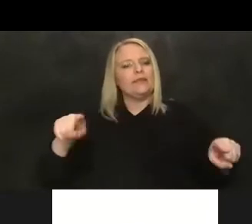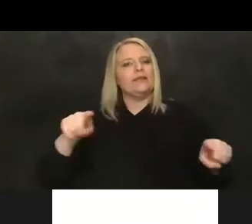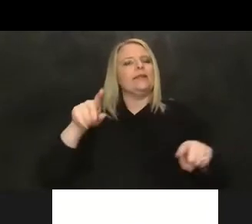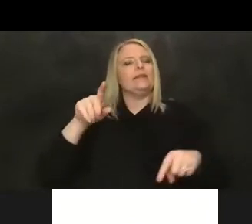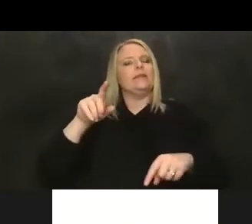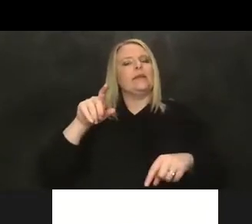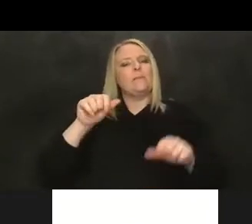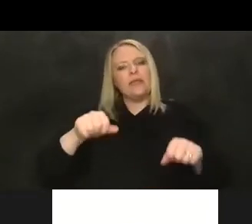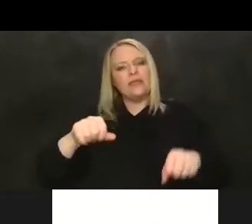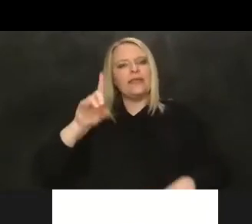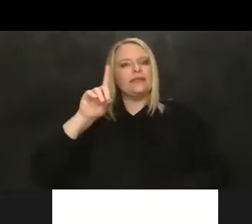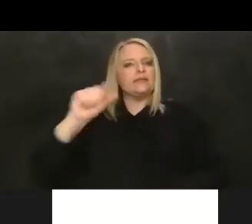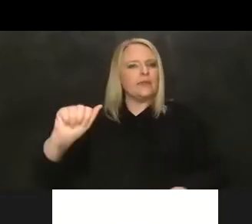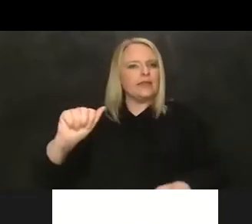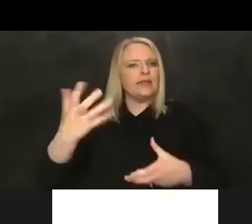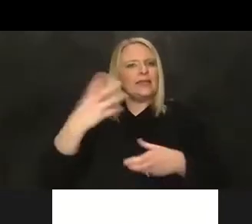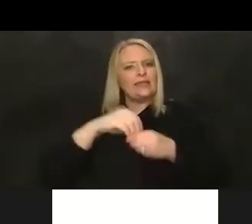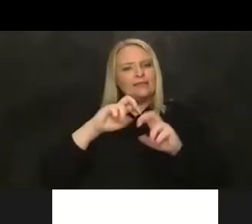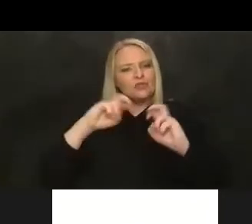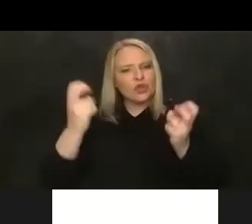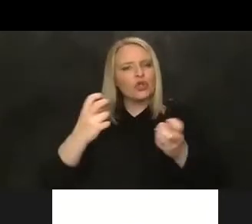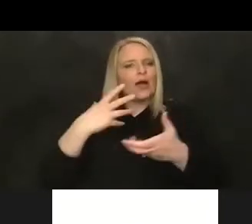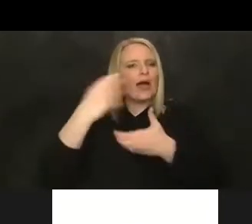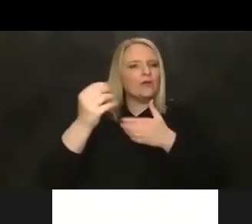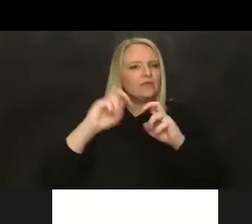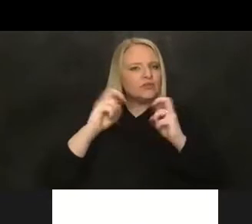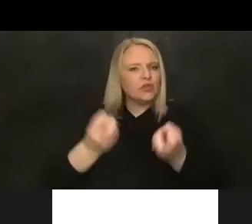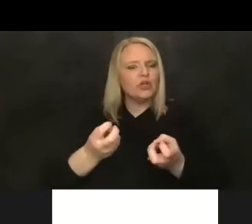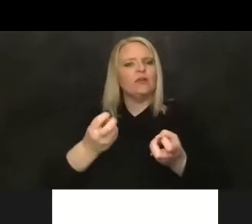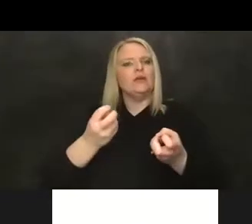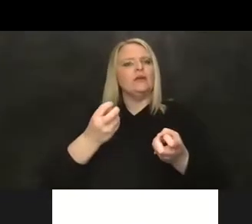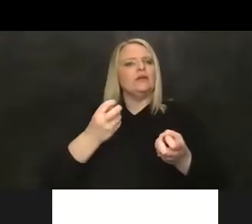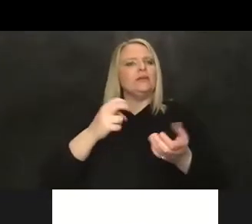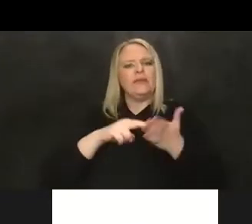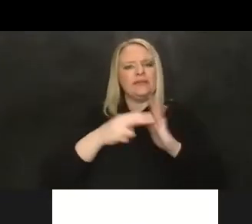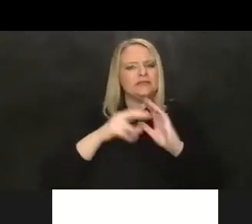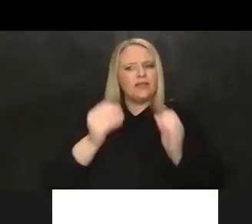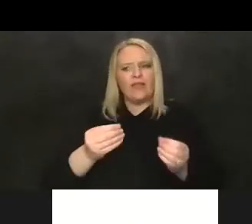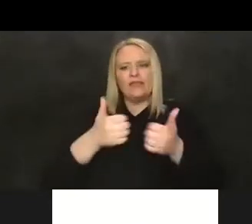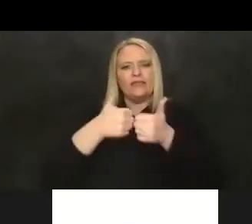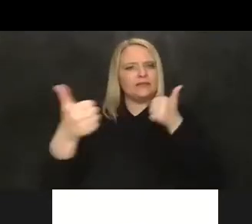circle, it means we're all one, and then it means nothing, so I'm playing with that concept, and just